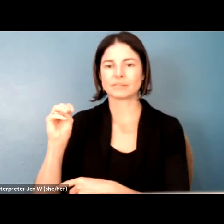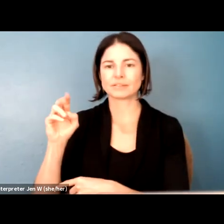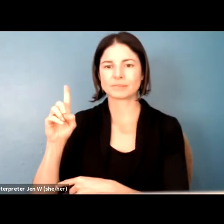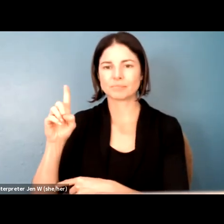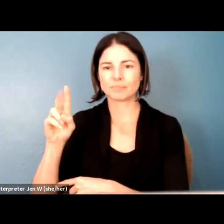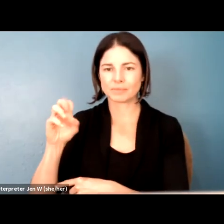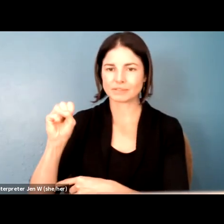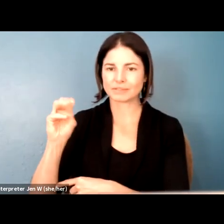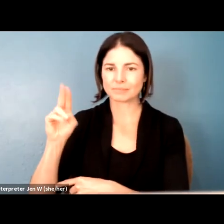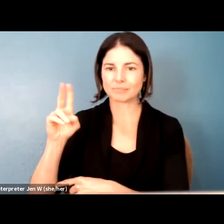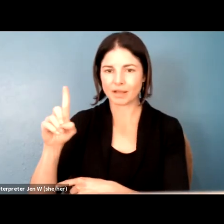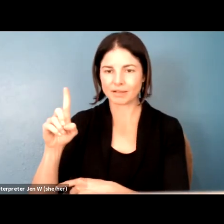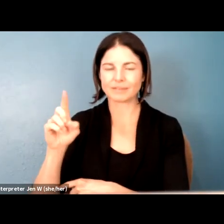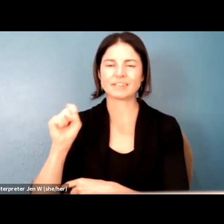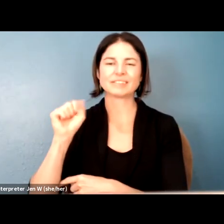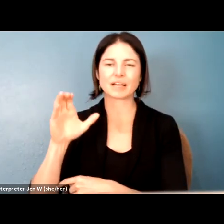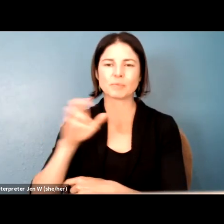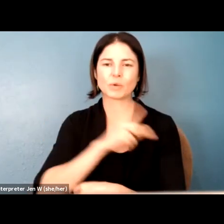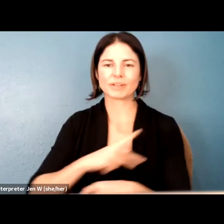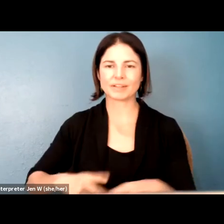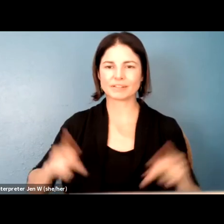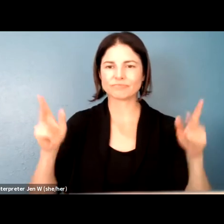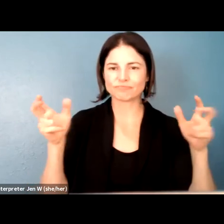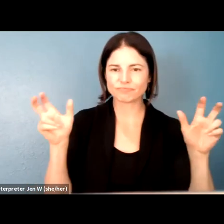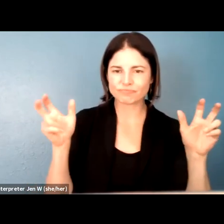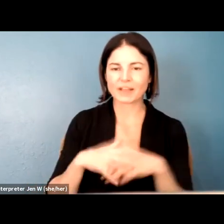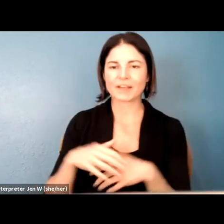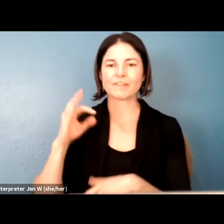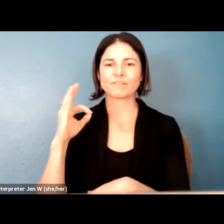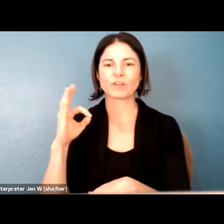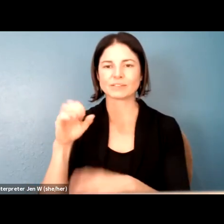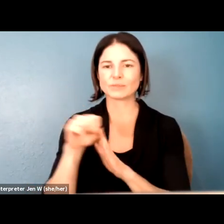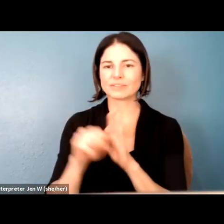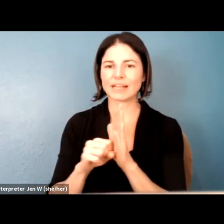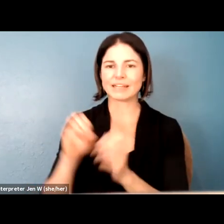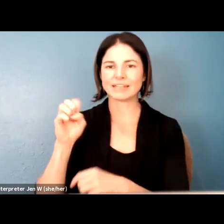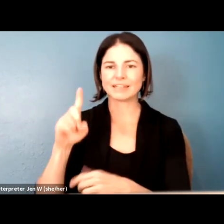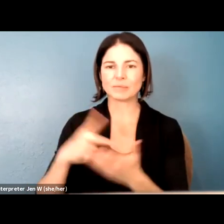Kings Fresno State's EdD program and Sacramento area you speak